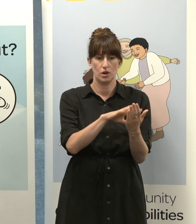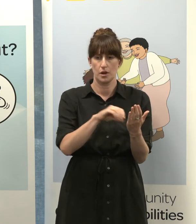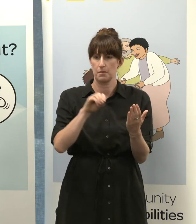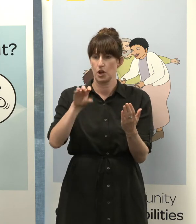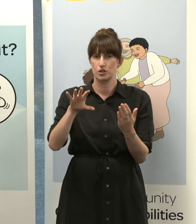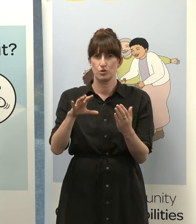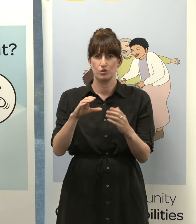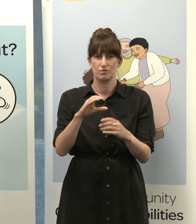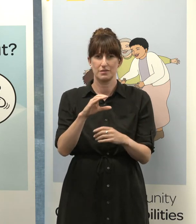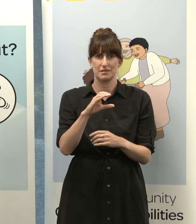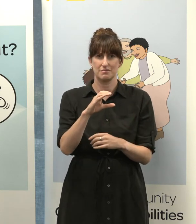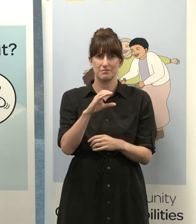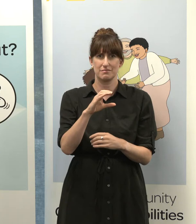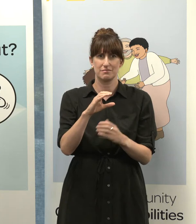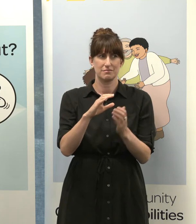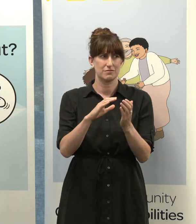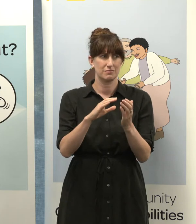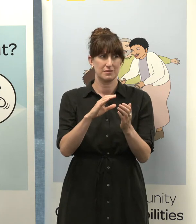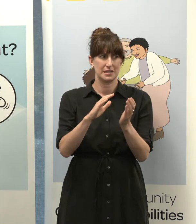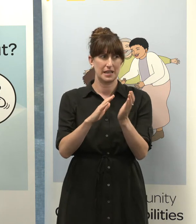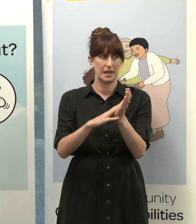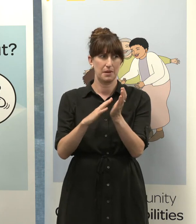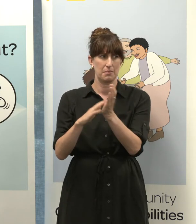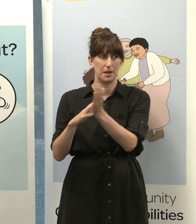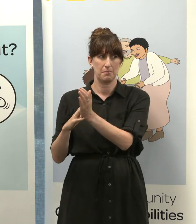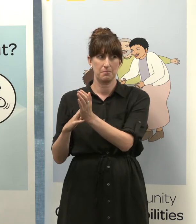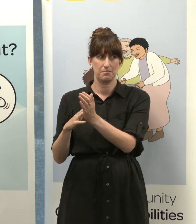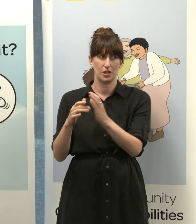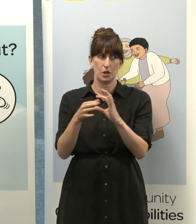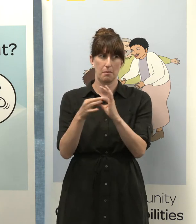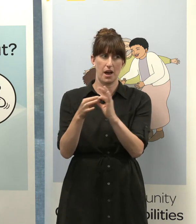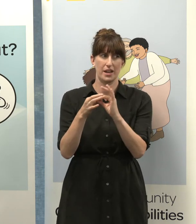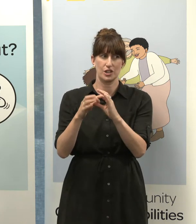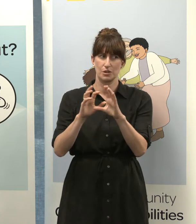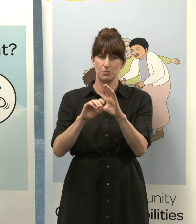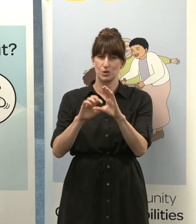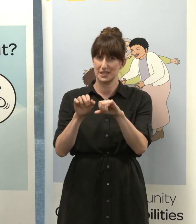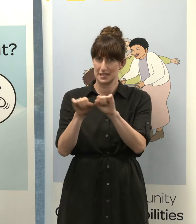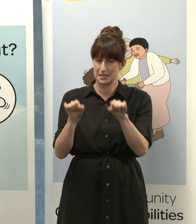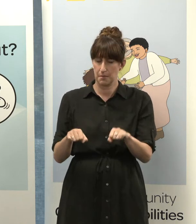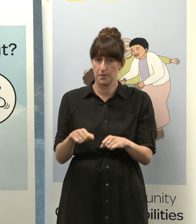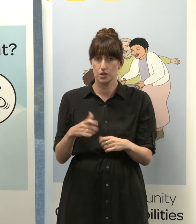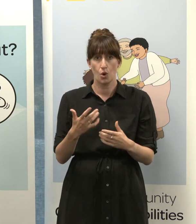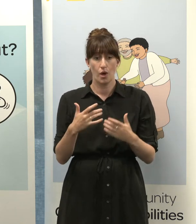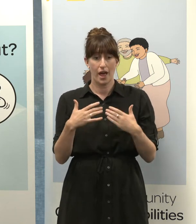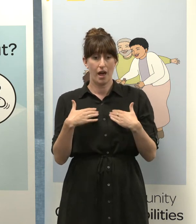And making sure the information